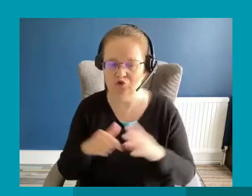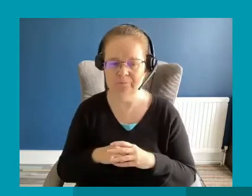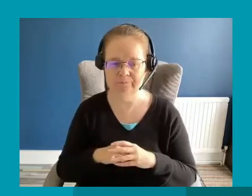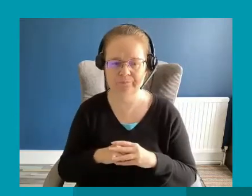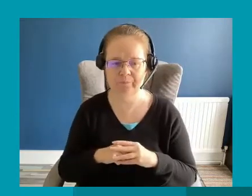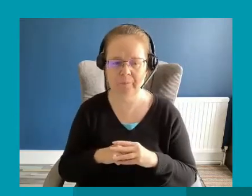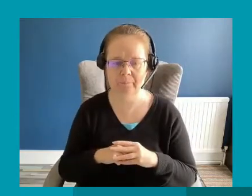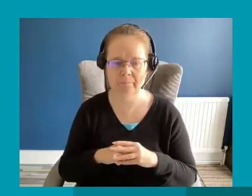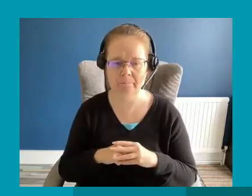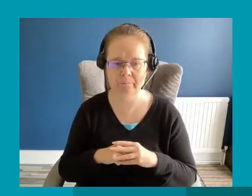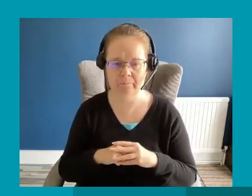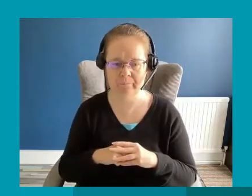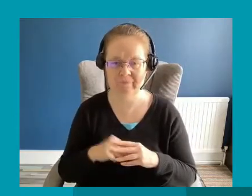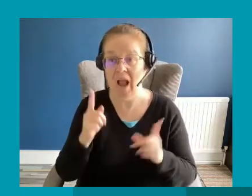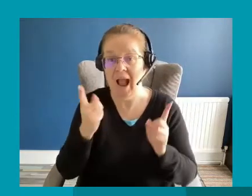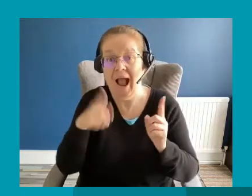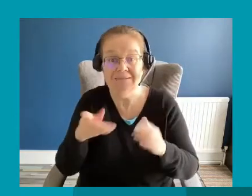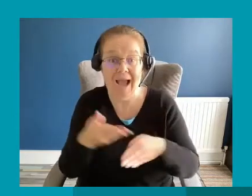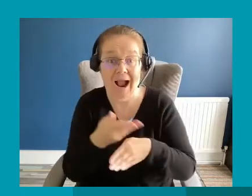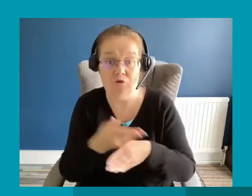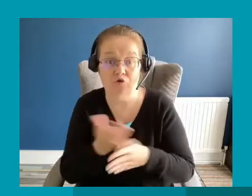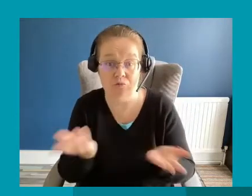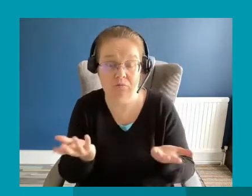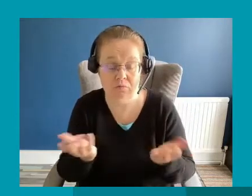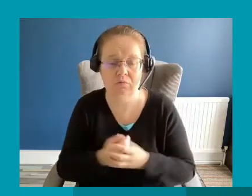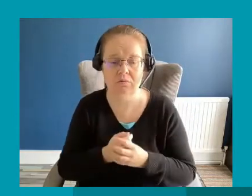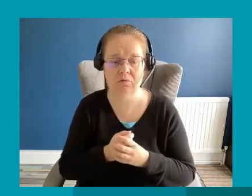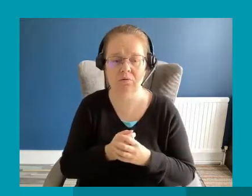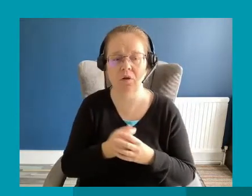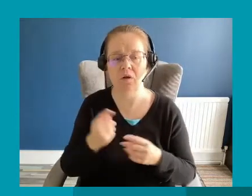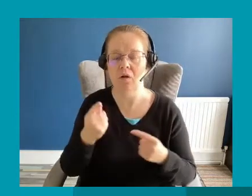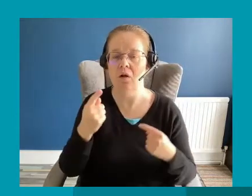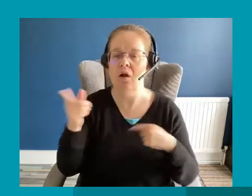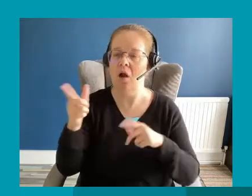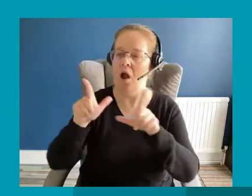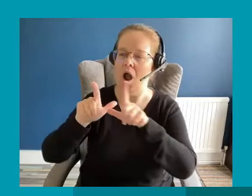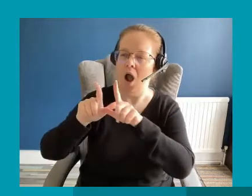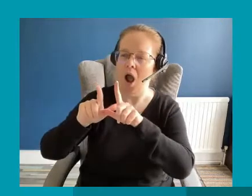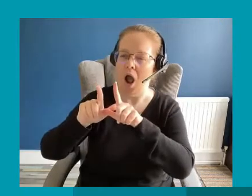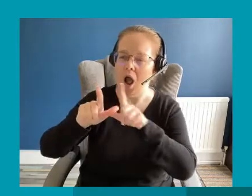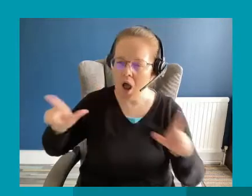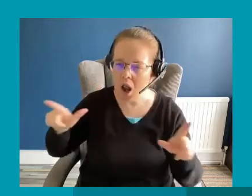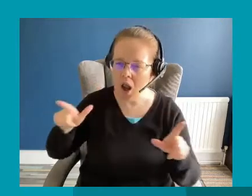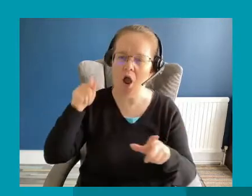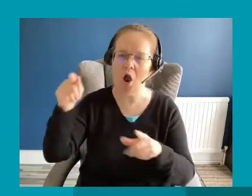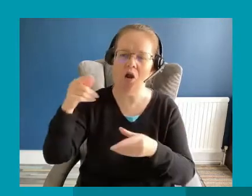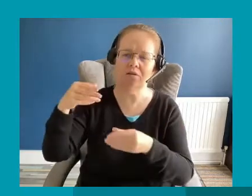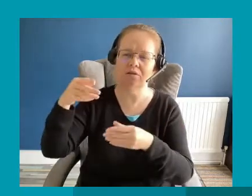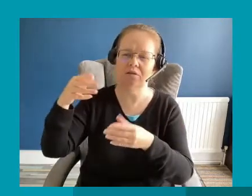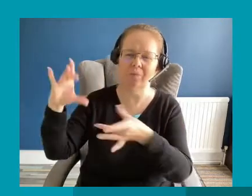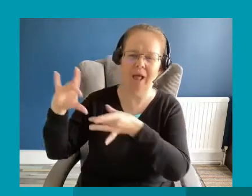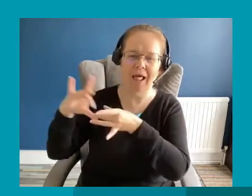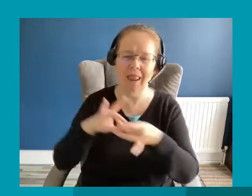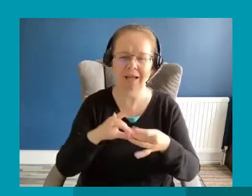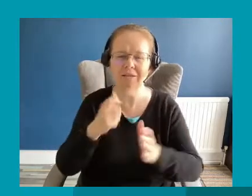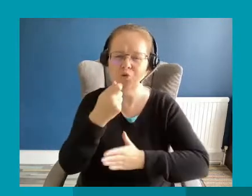Not to mention their actions. What to an onlooker language surrounding disability can become complicated and inflammatory, right?